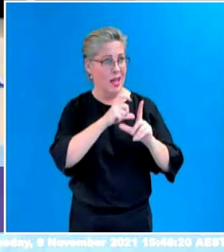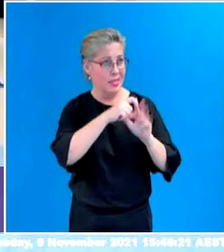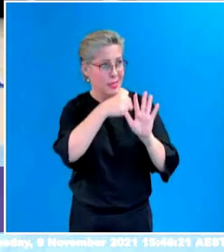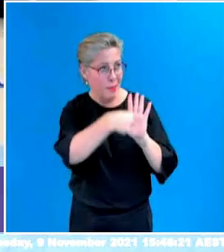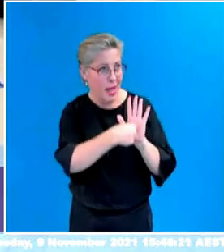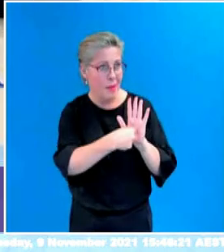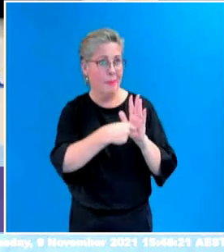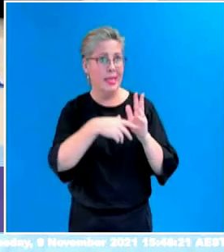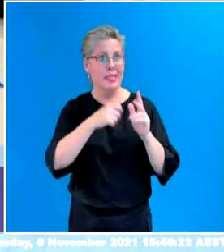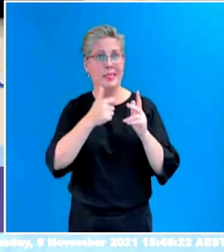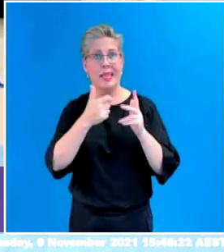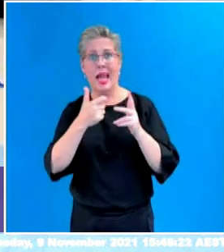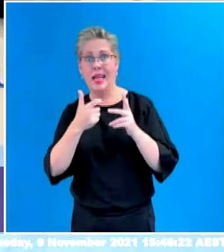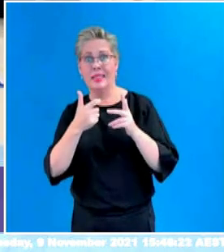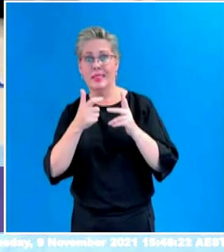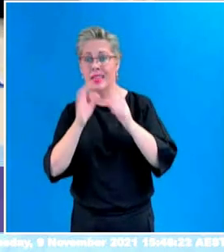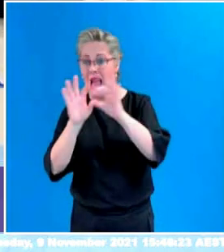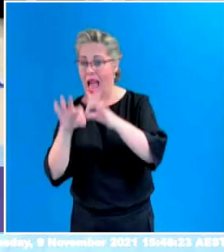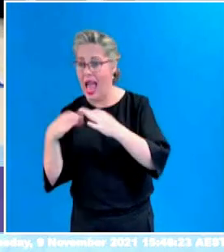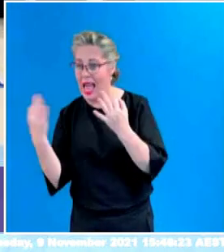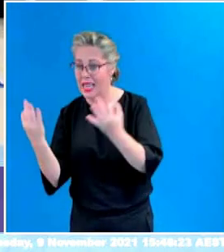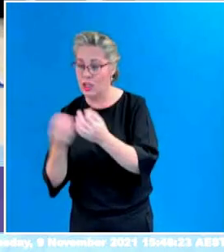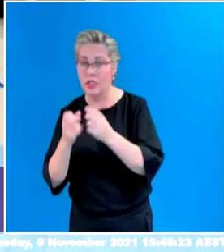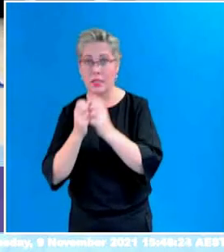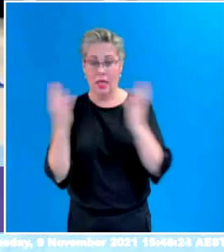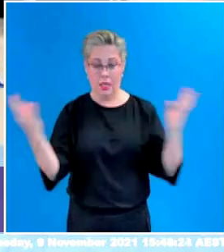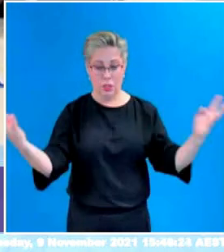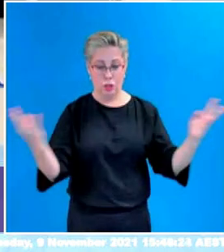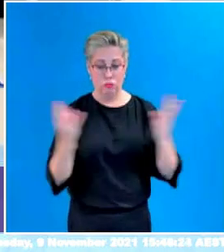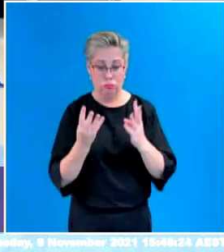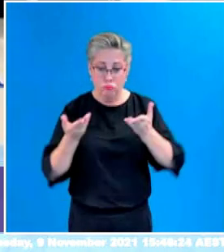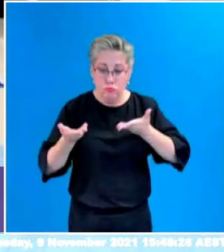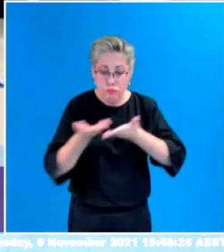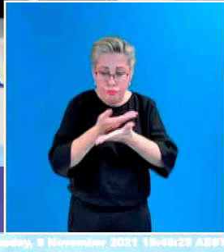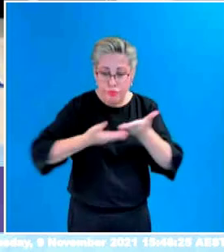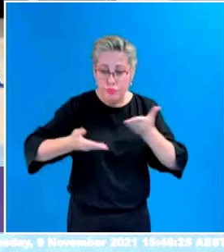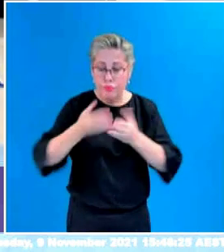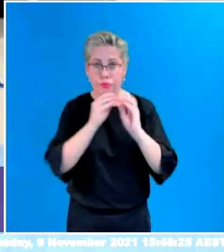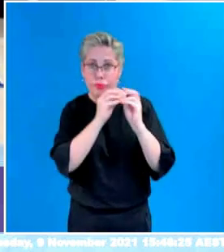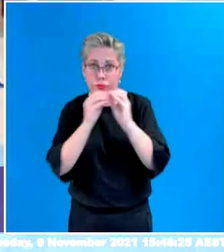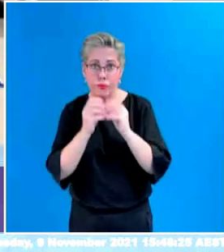Human Rights Commission as an observer, to facilitate that process as well.